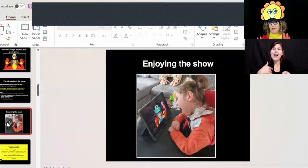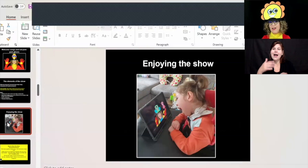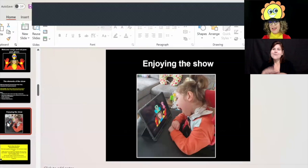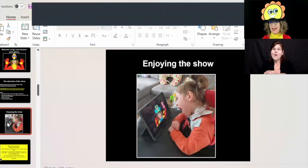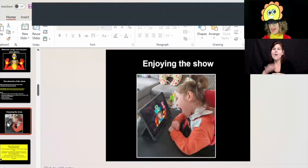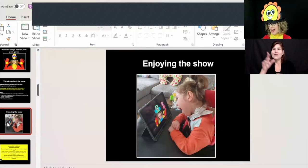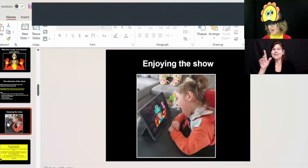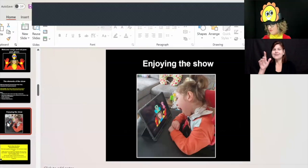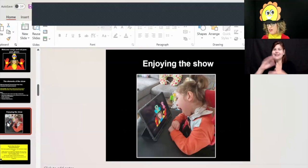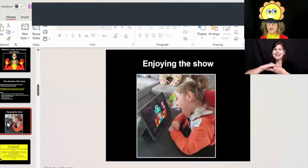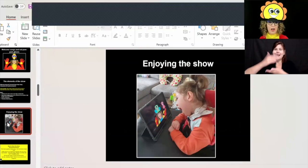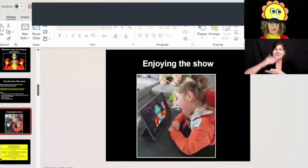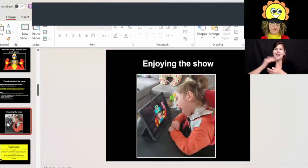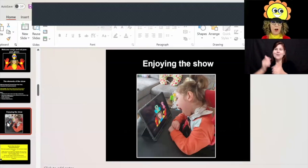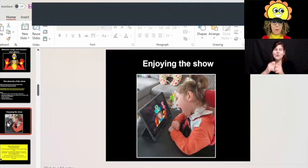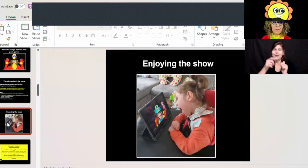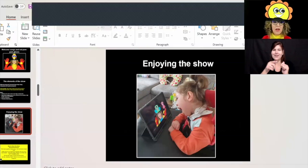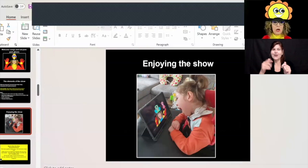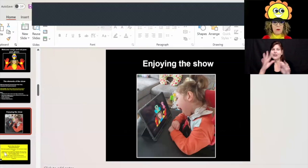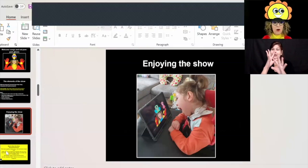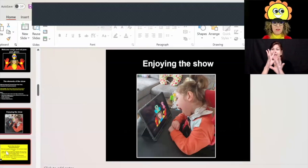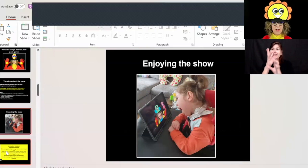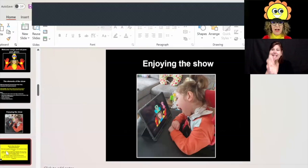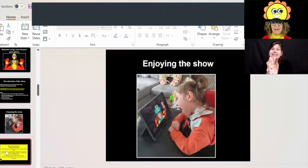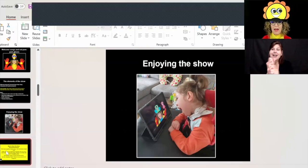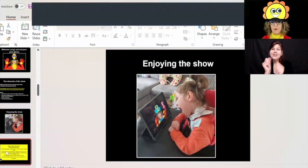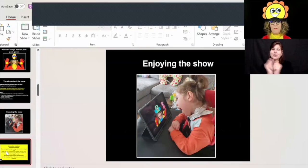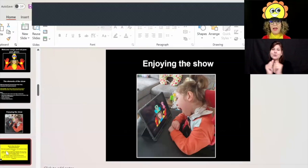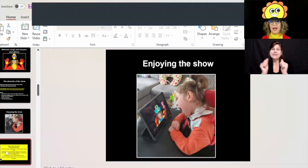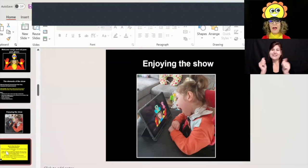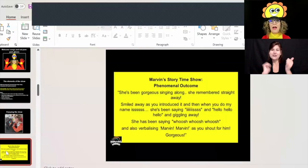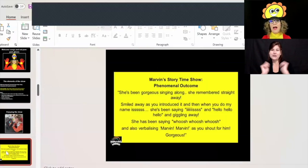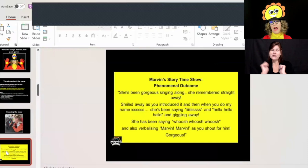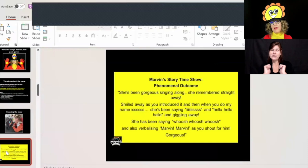and she's really engaged and enjoying the show. So I've got her nice outcome here.